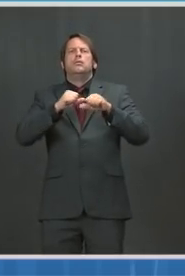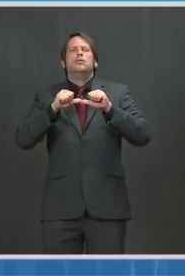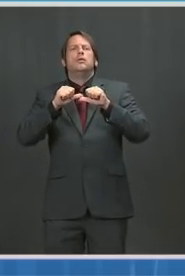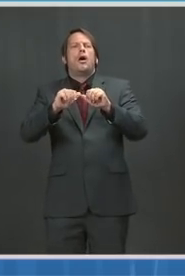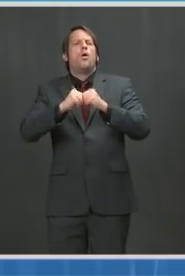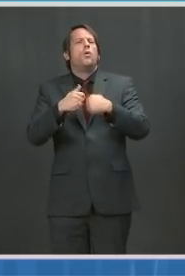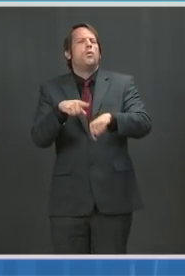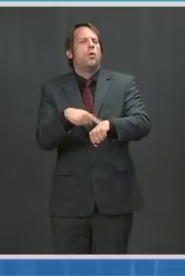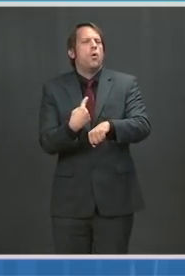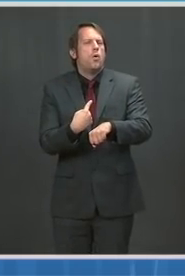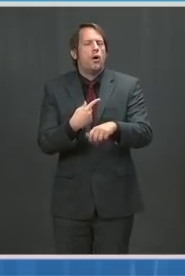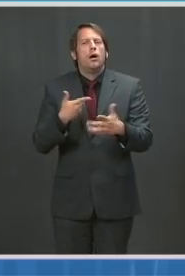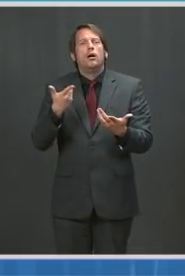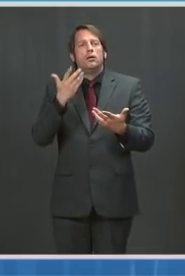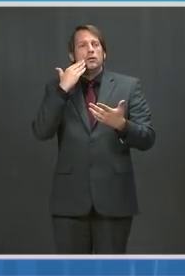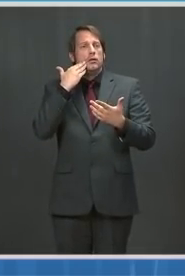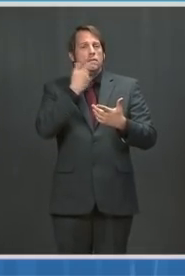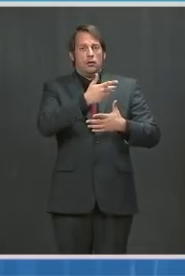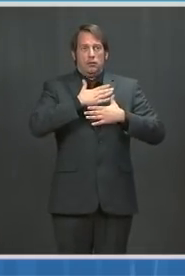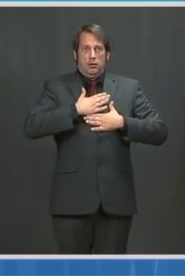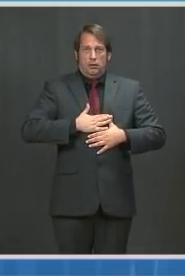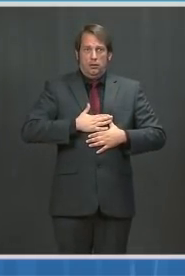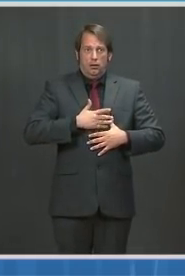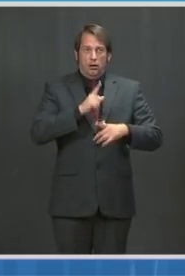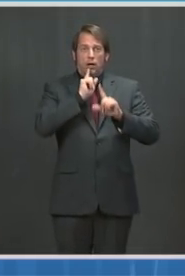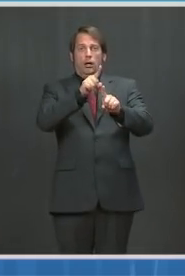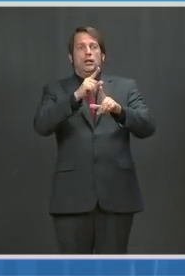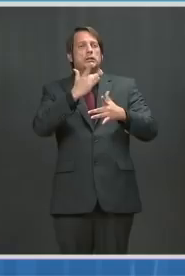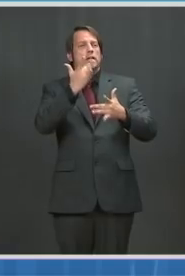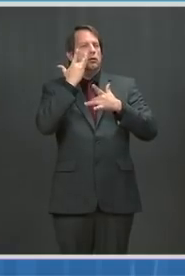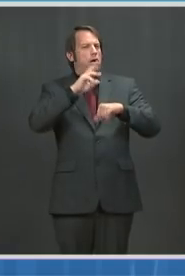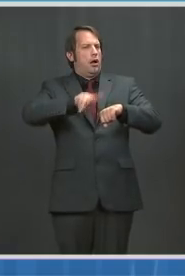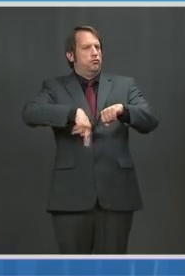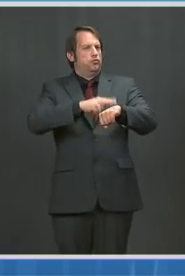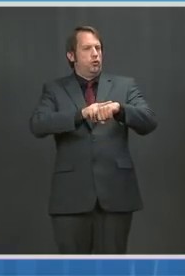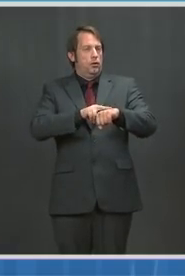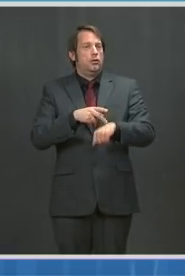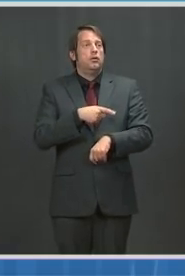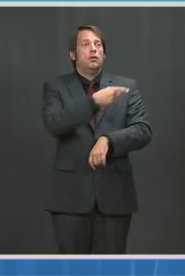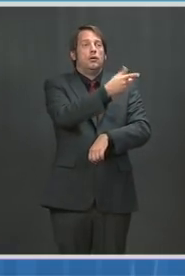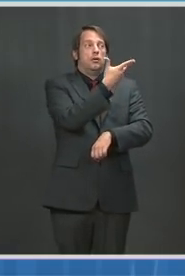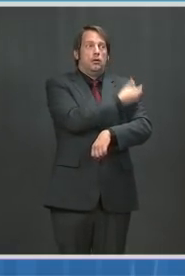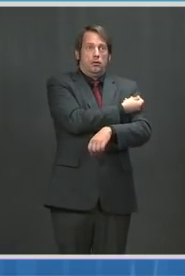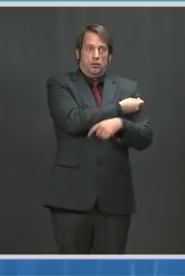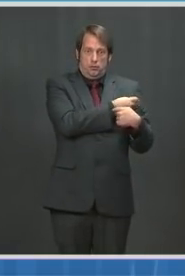and the duration following vaccination. Next slide. With regard to natural infection,